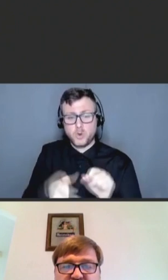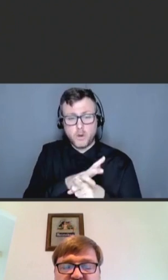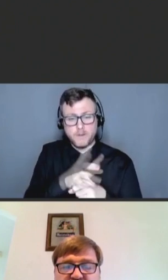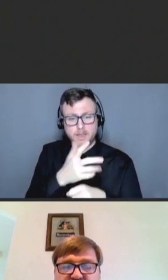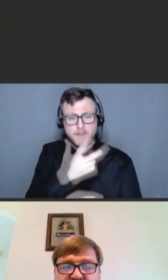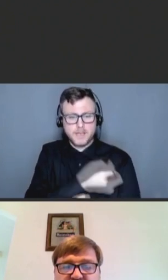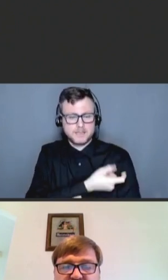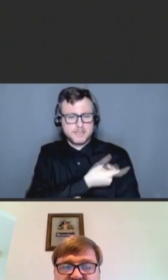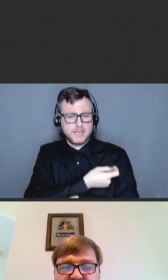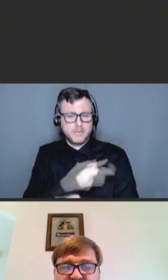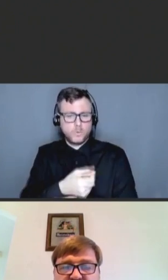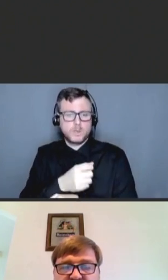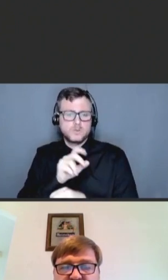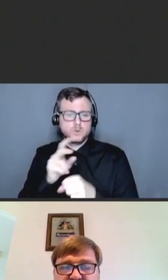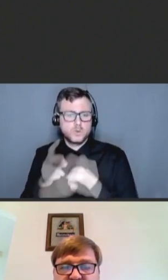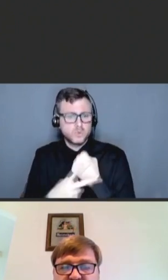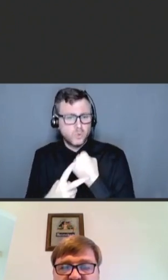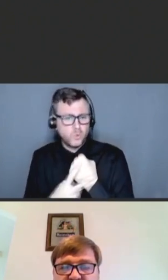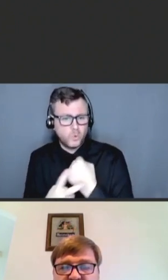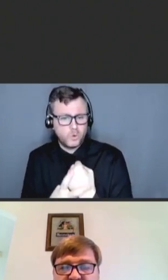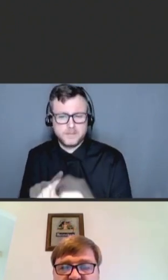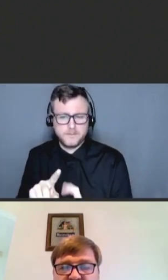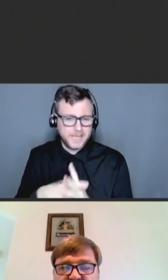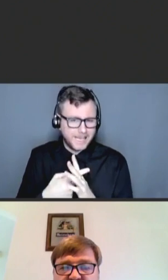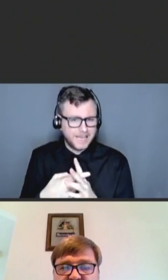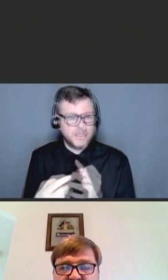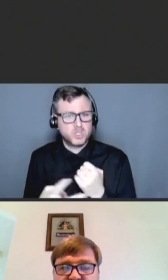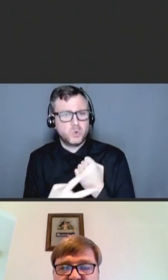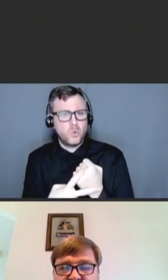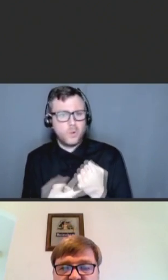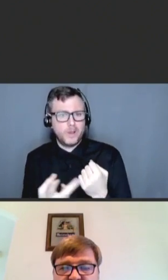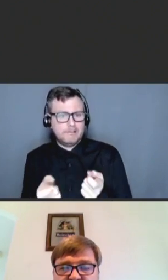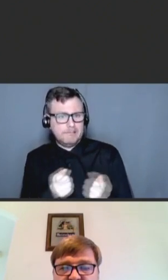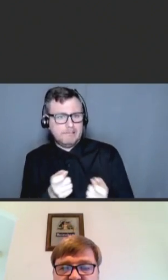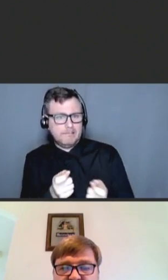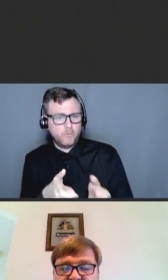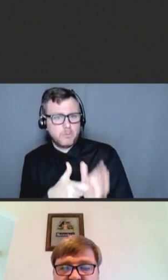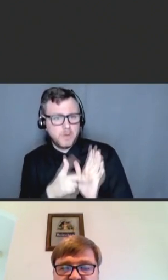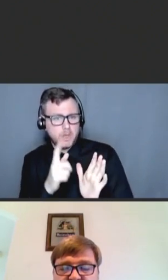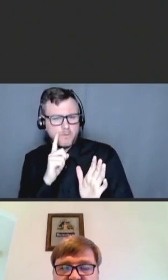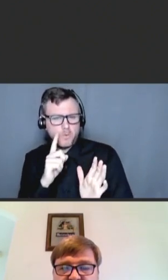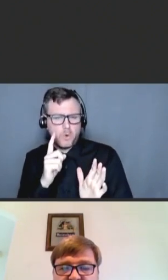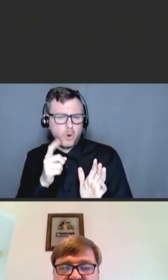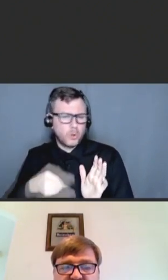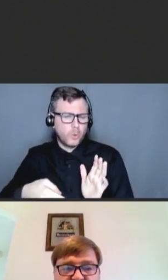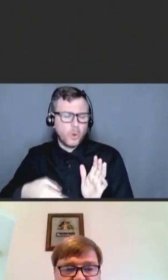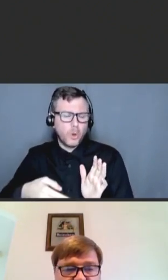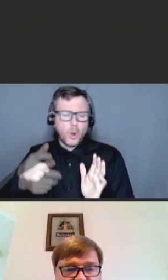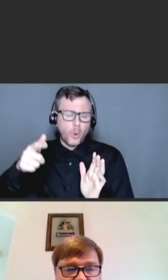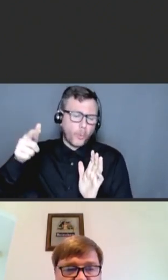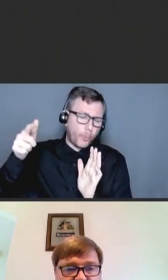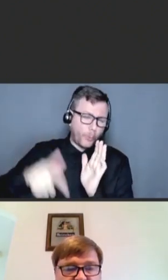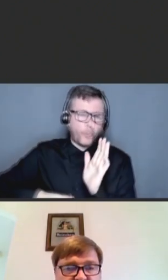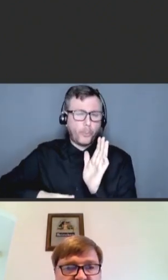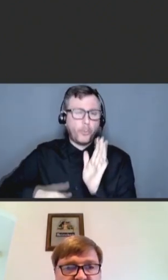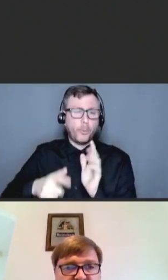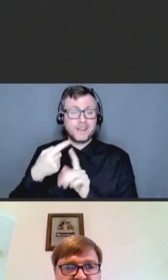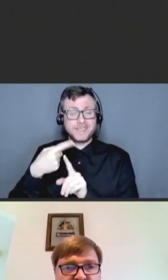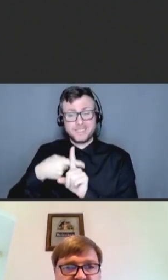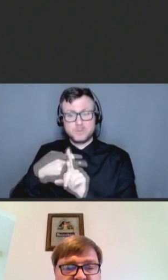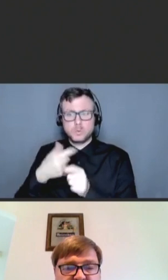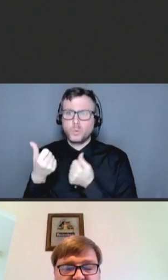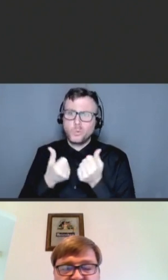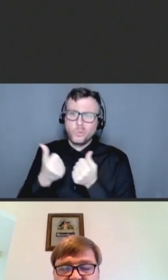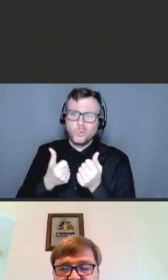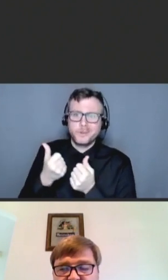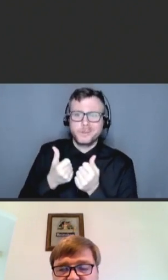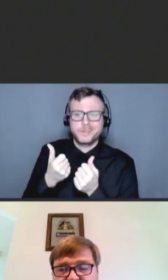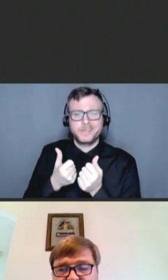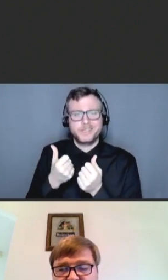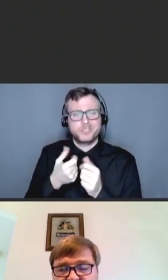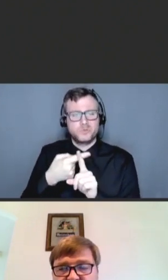around the requirement for ultra-low temperatures, and to what degree storage and handling concerns